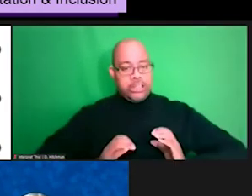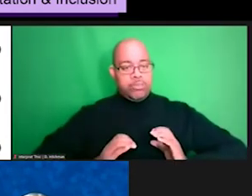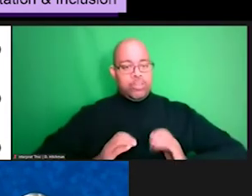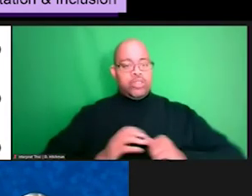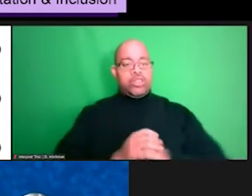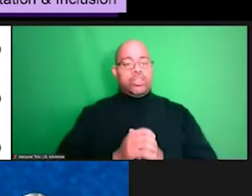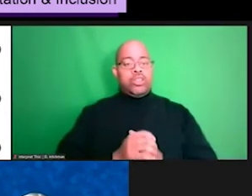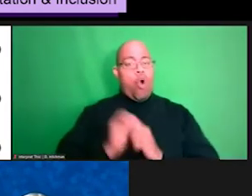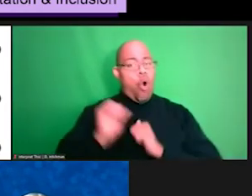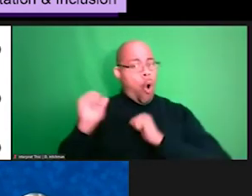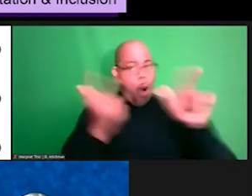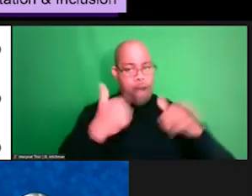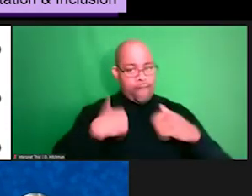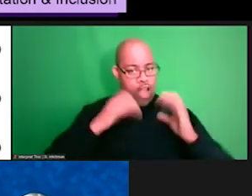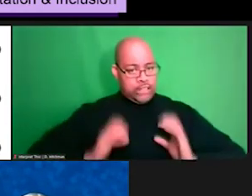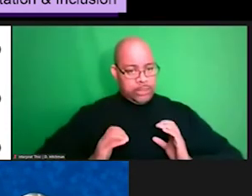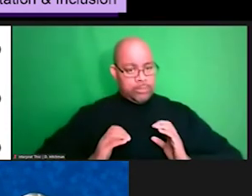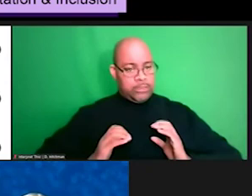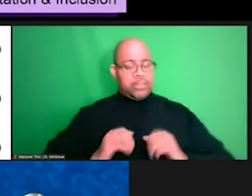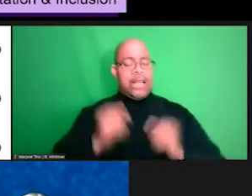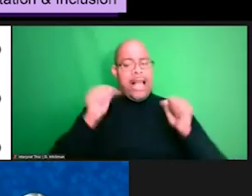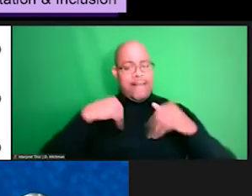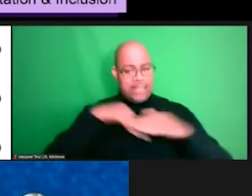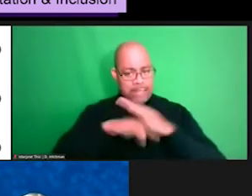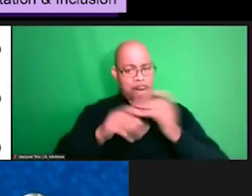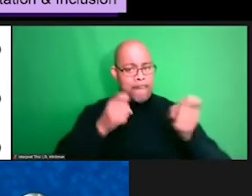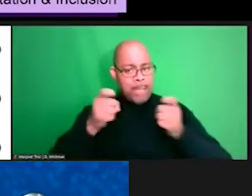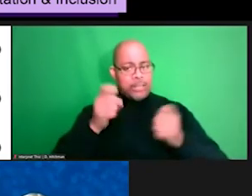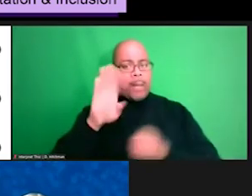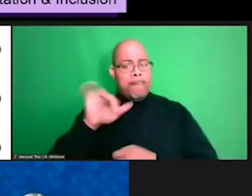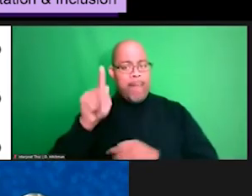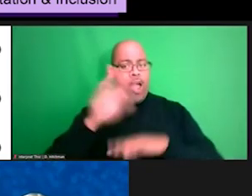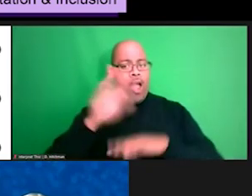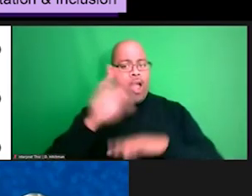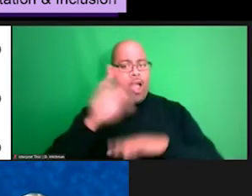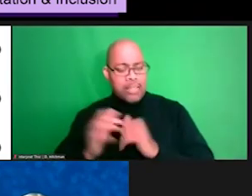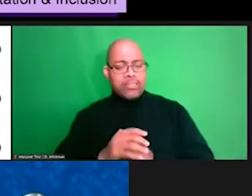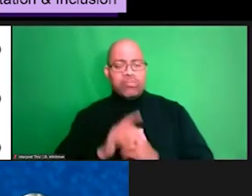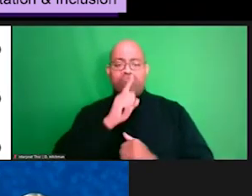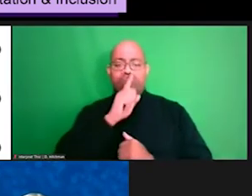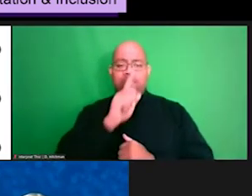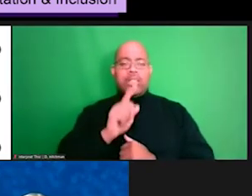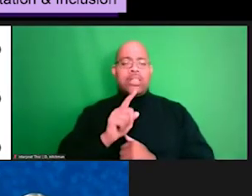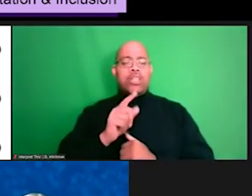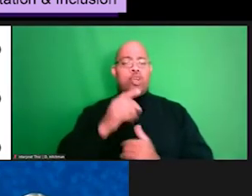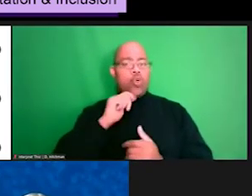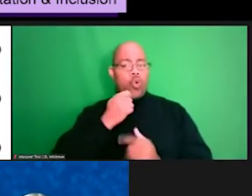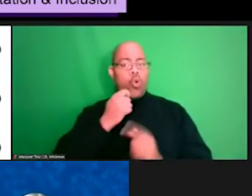of our customers can successfully manage banking online is a really core objective. So we have